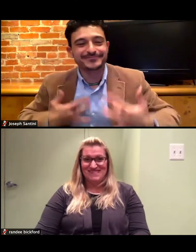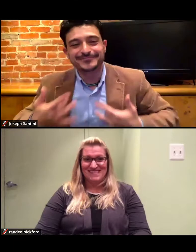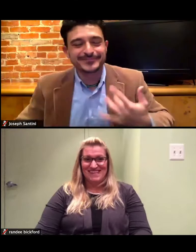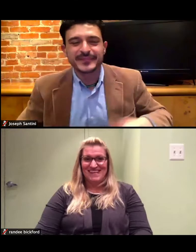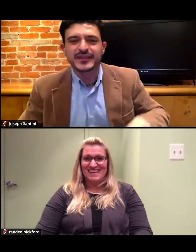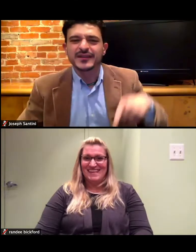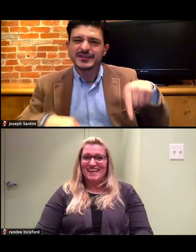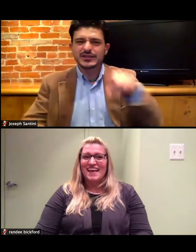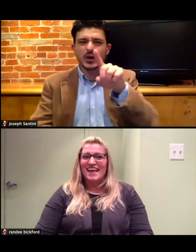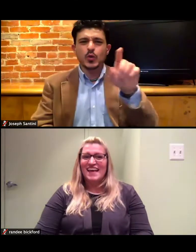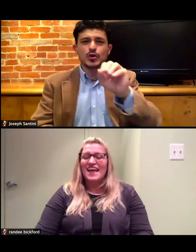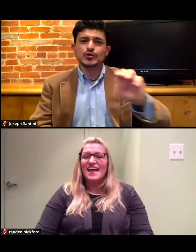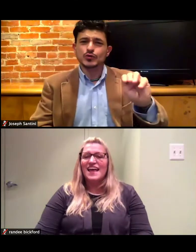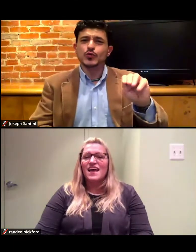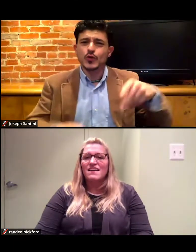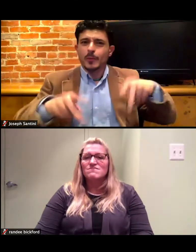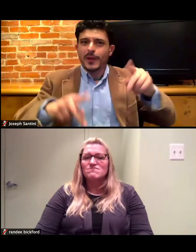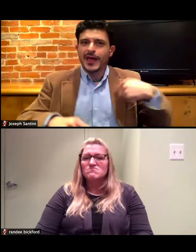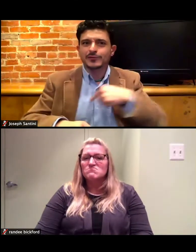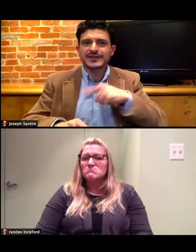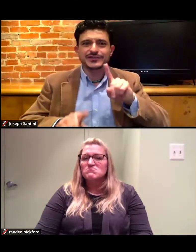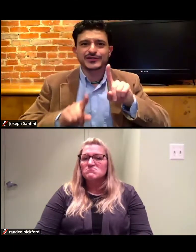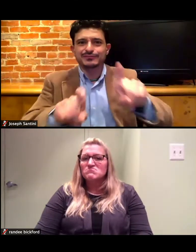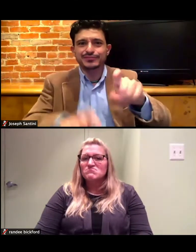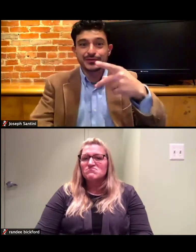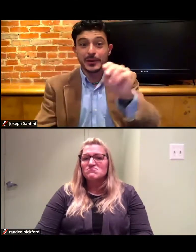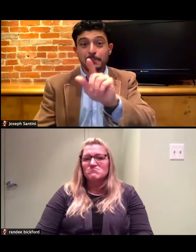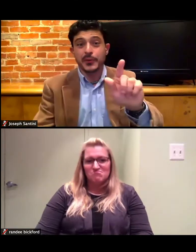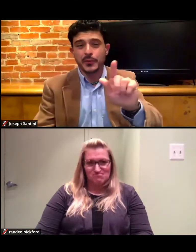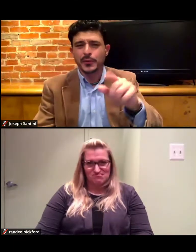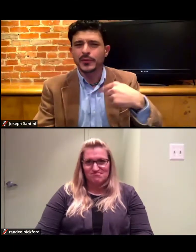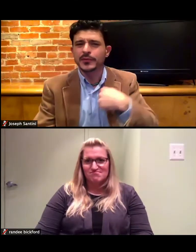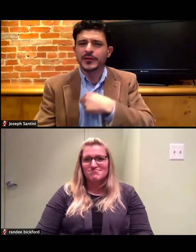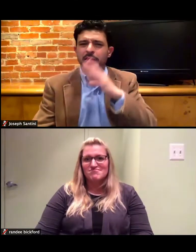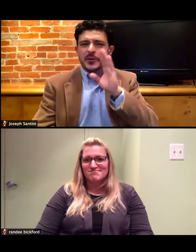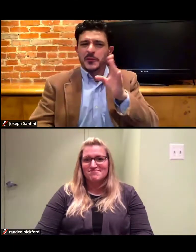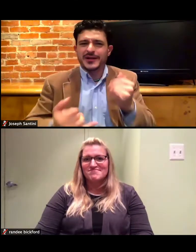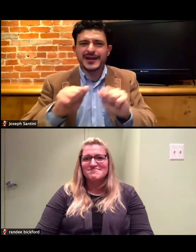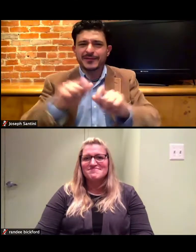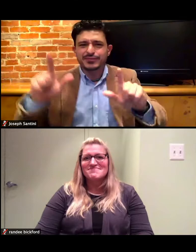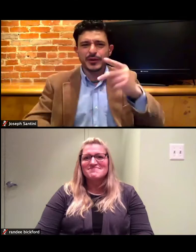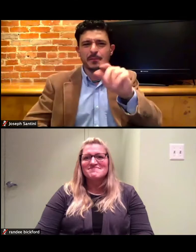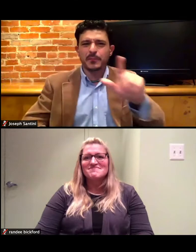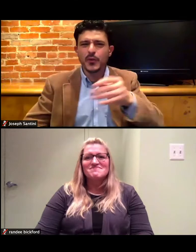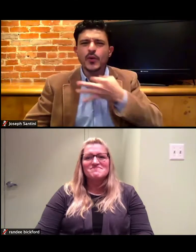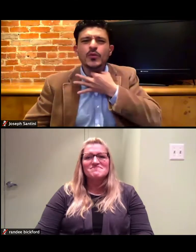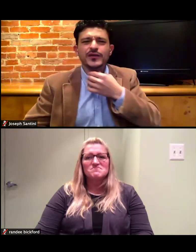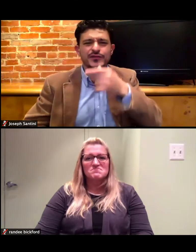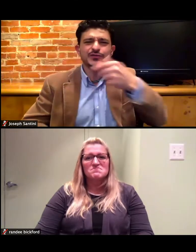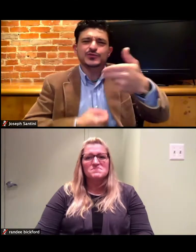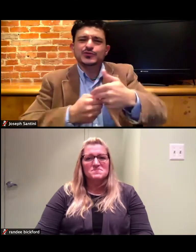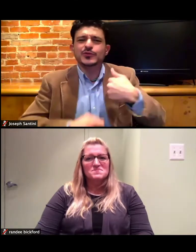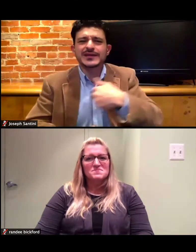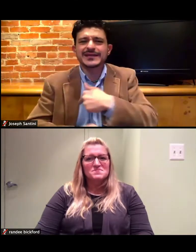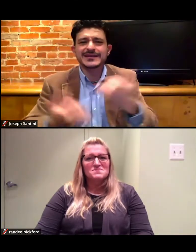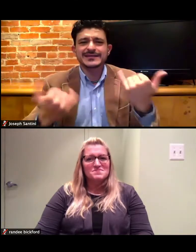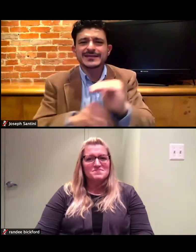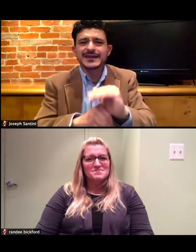It's time for our first poll question, we're very excited. Zoom does allow us to ask the poll question. We'd like to have that poll come up